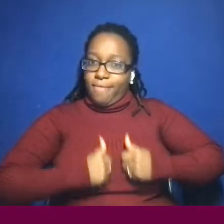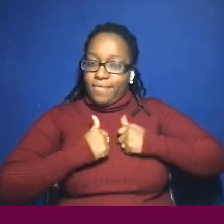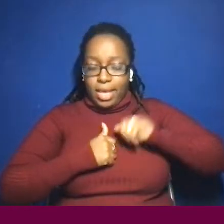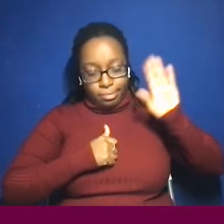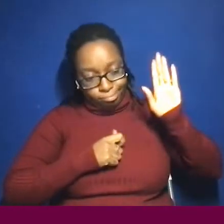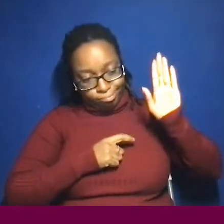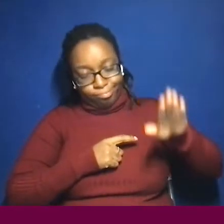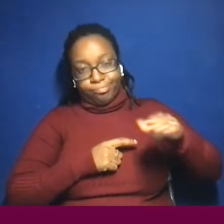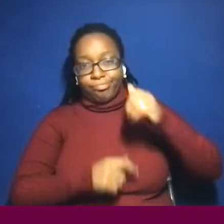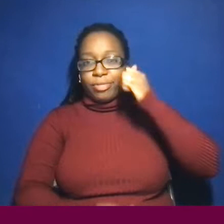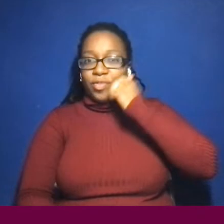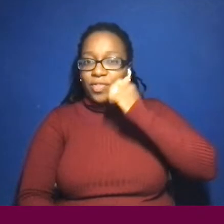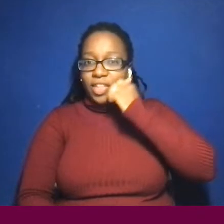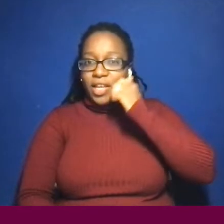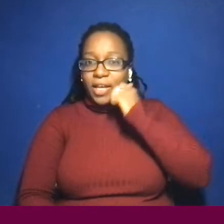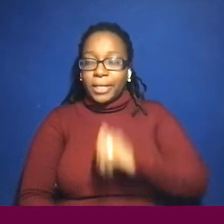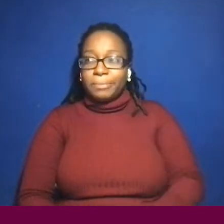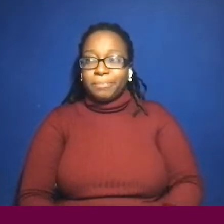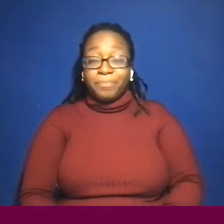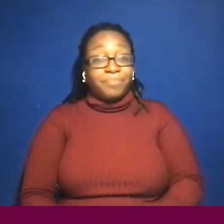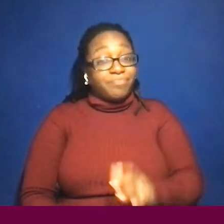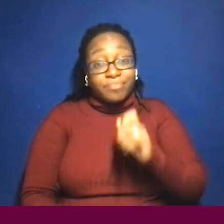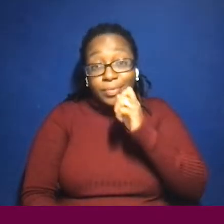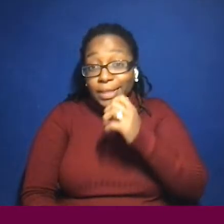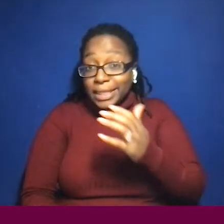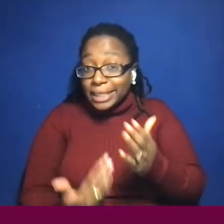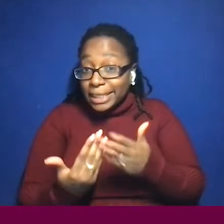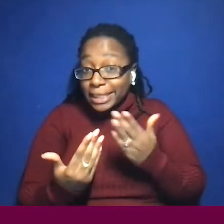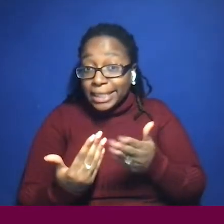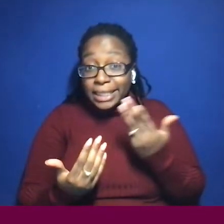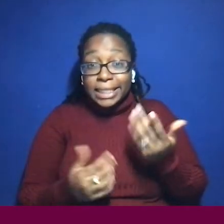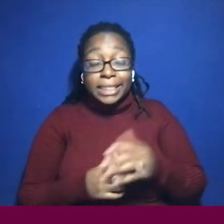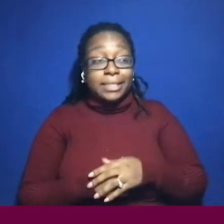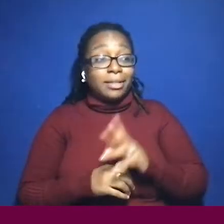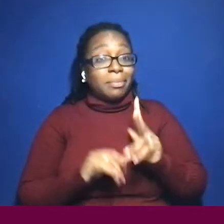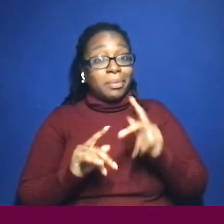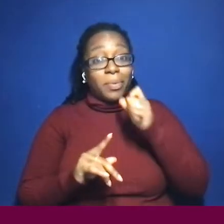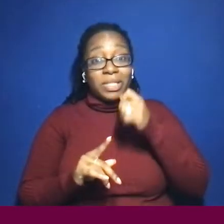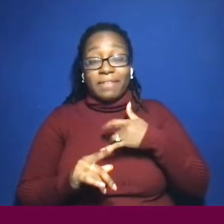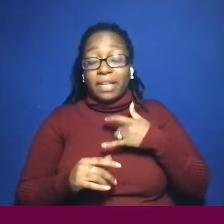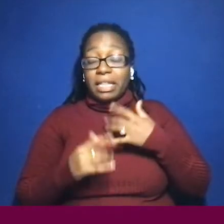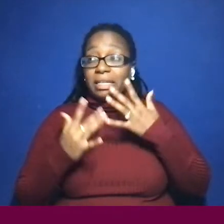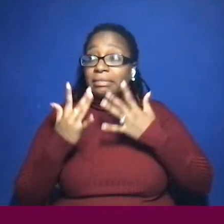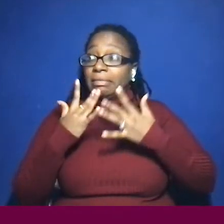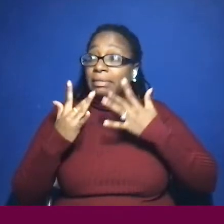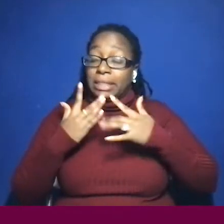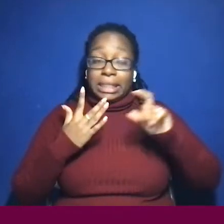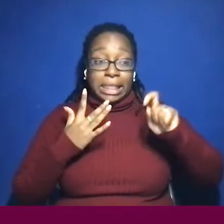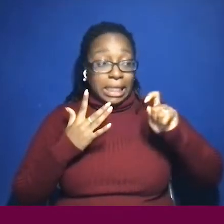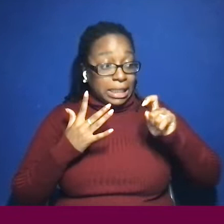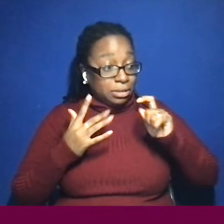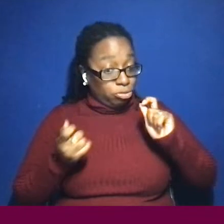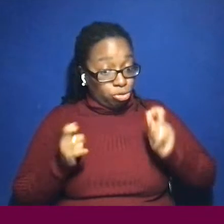I'm not going to say it was easy or that people didn't become extremely desperate, but it occurred